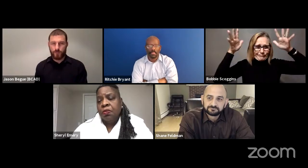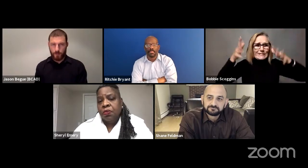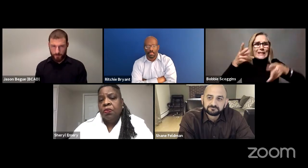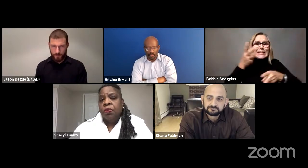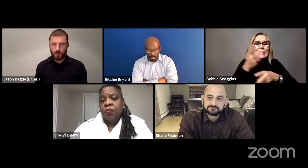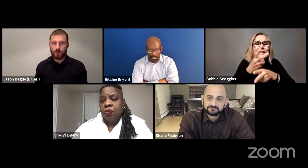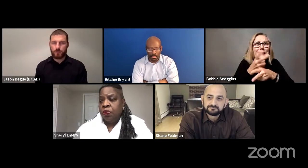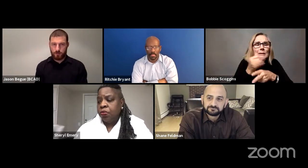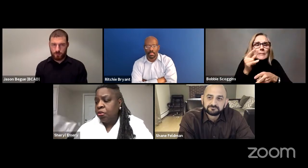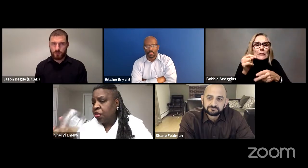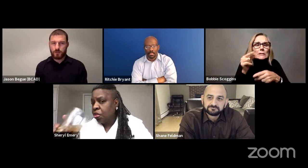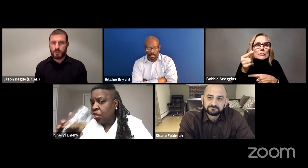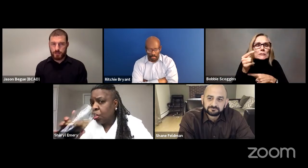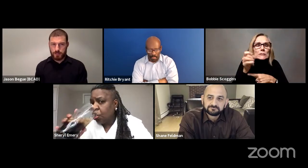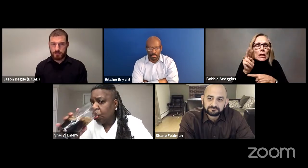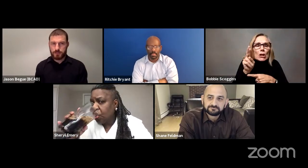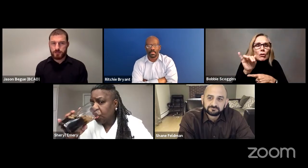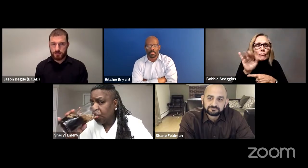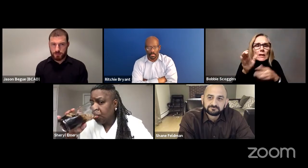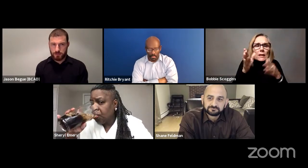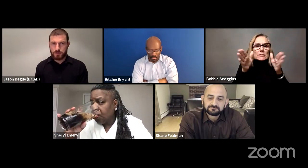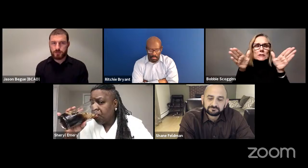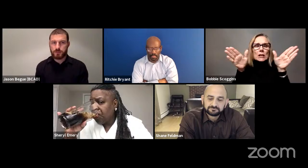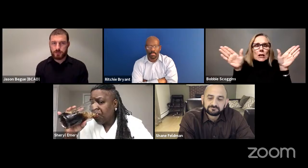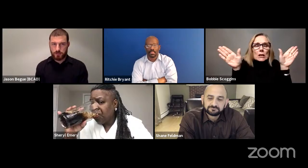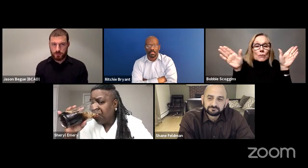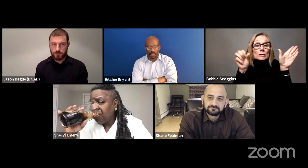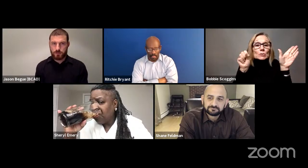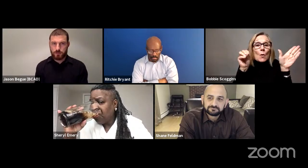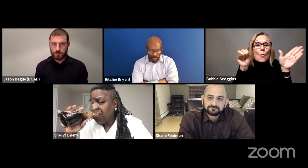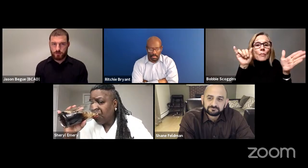correctly. That was the language. And then we kept it very, very simple. We kept it very,